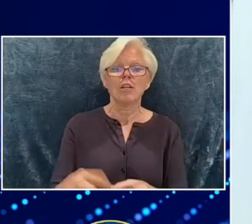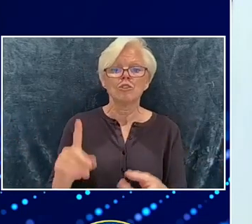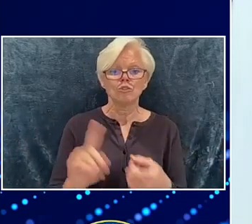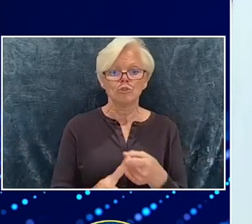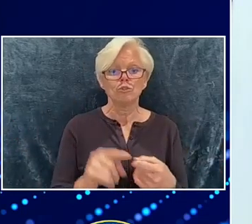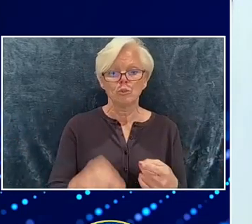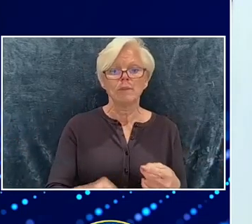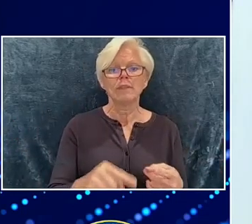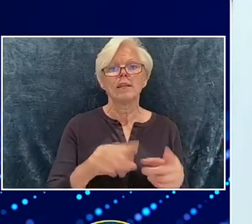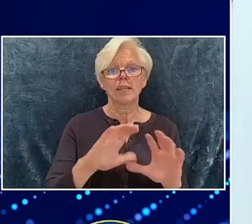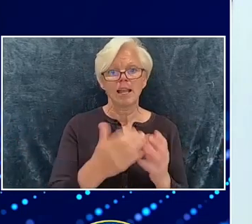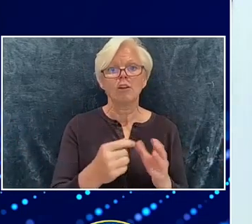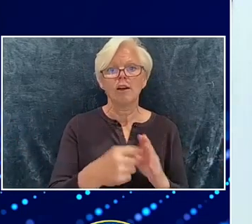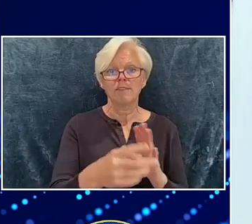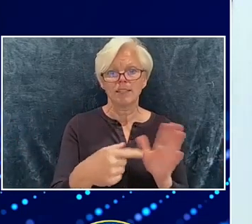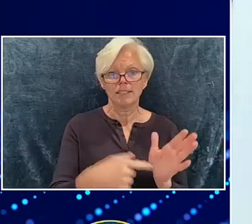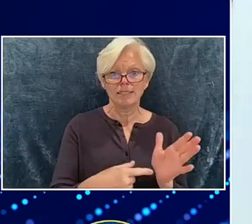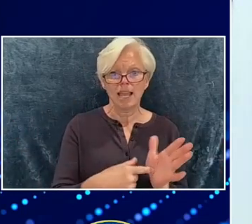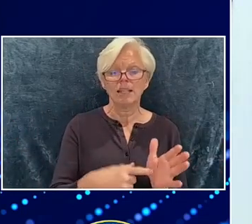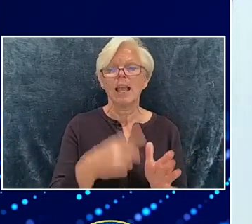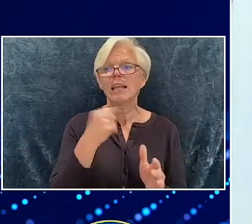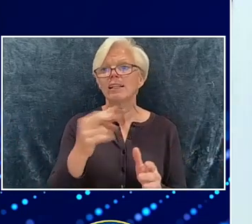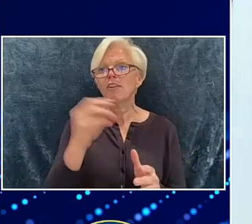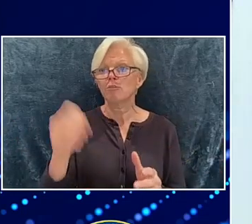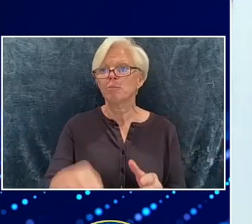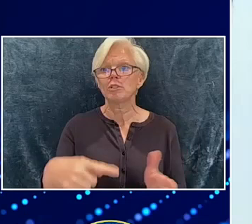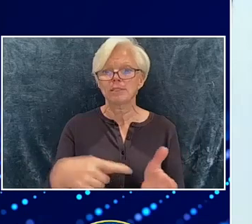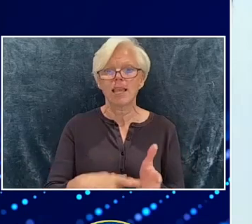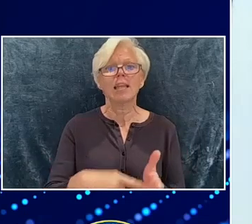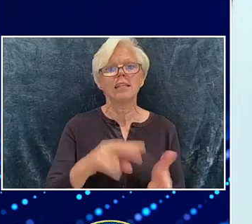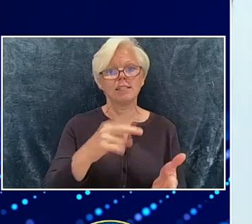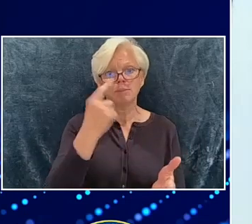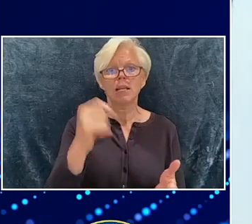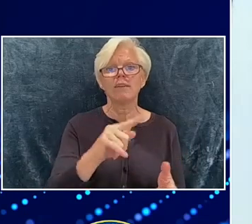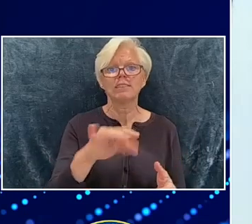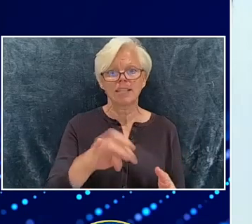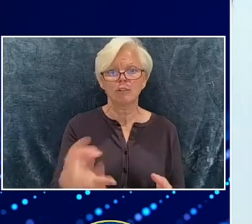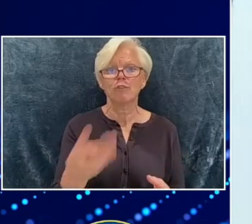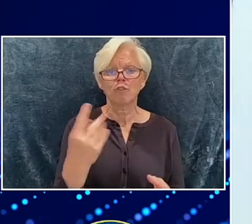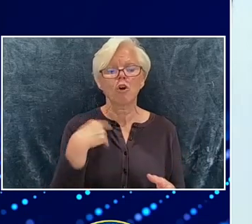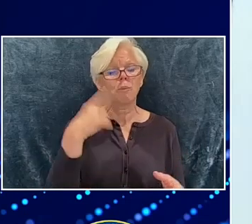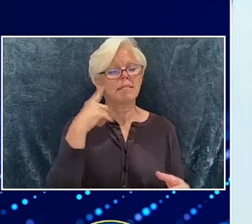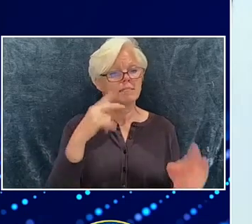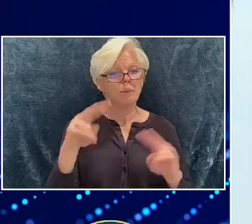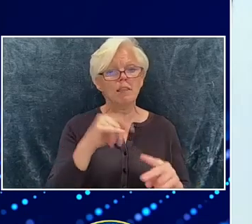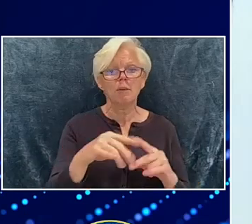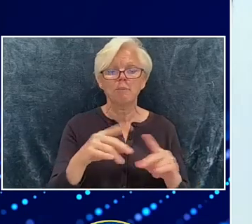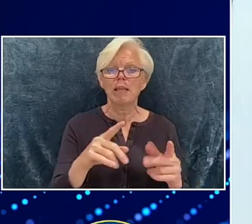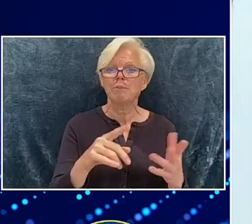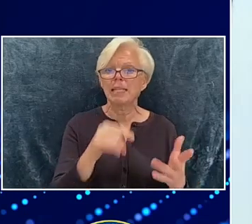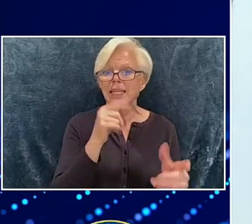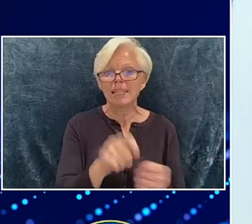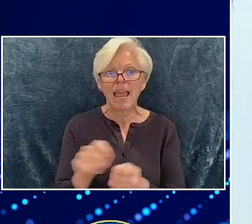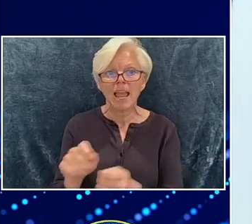reported that 11% of debt is due to return to Title IV. We speculate this might be in accurate as the college reported tuition as